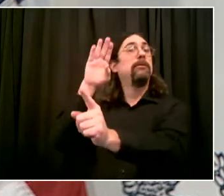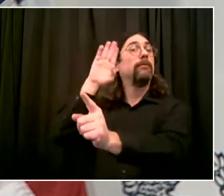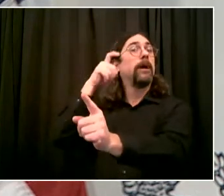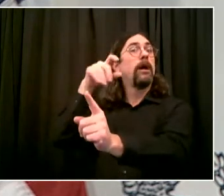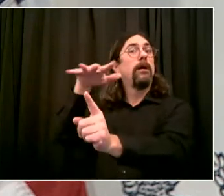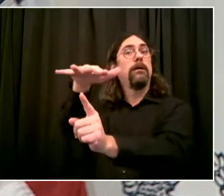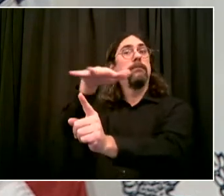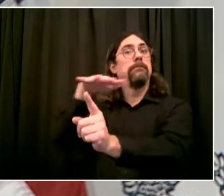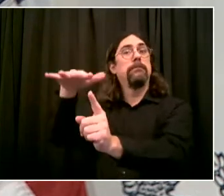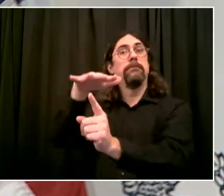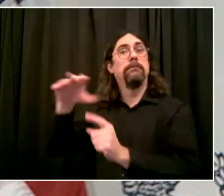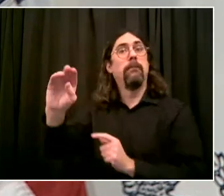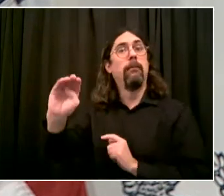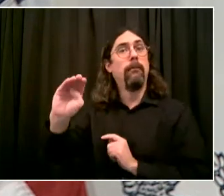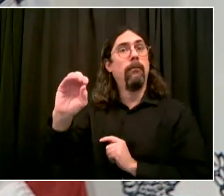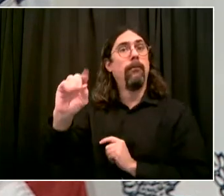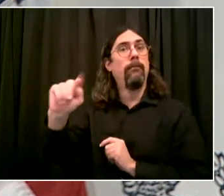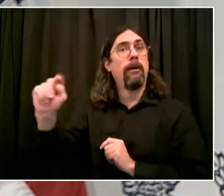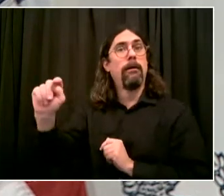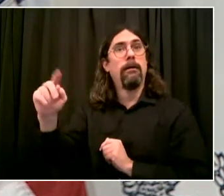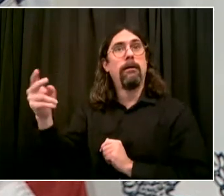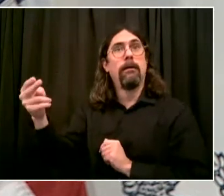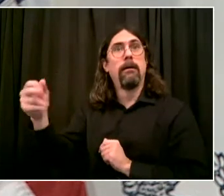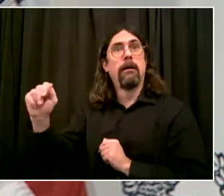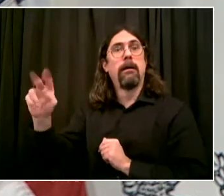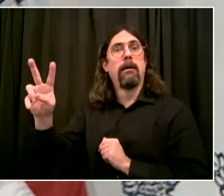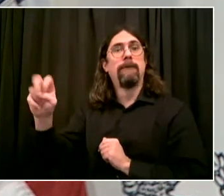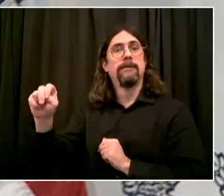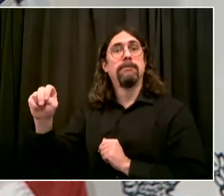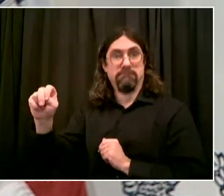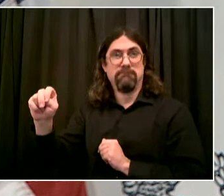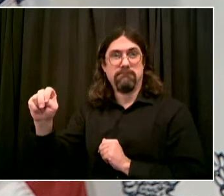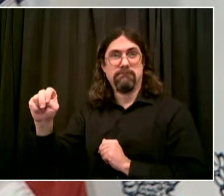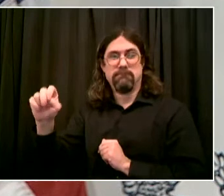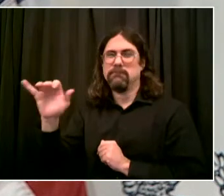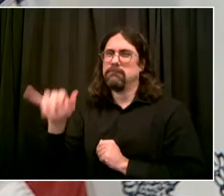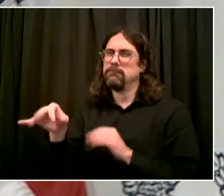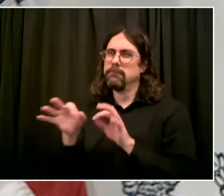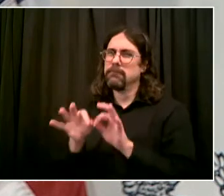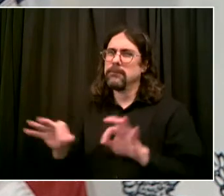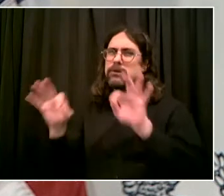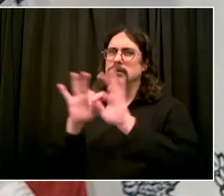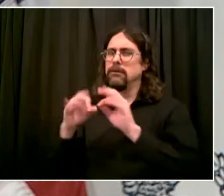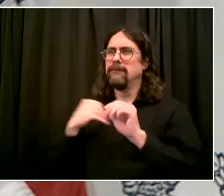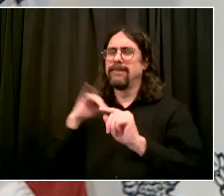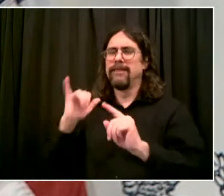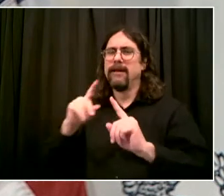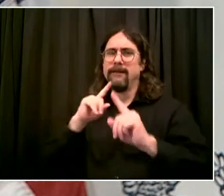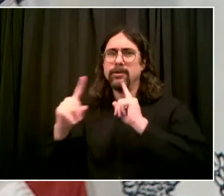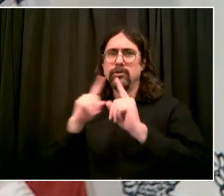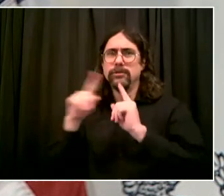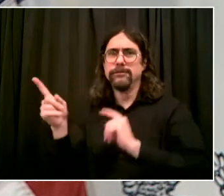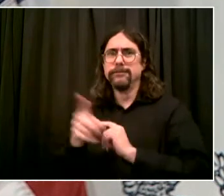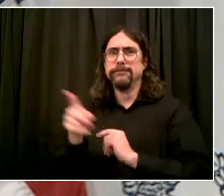REPORTING I ALSO WOULD SAY CLEARLLY YOU HAVE A WORLDVIEW AND I RESPECT YOUR WORLDVIEW BUT I